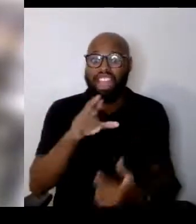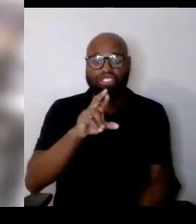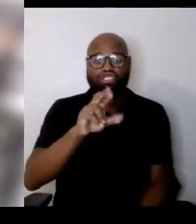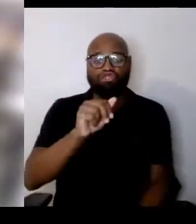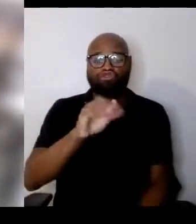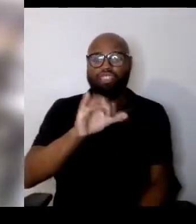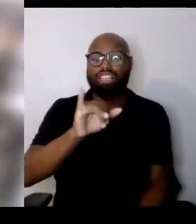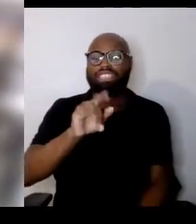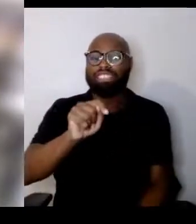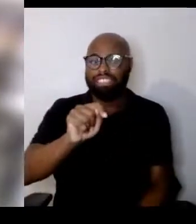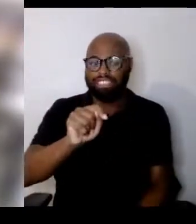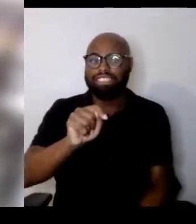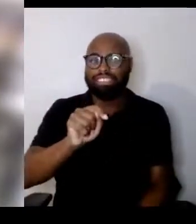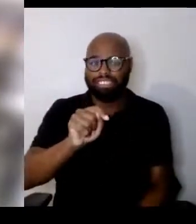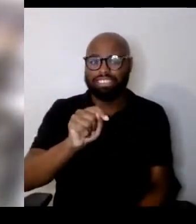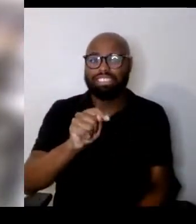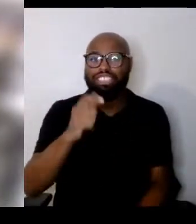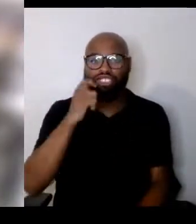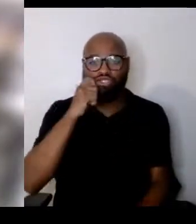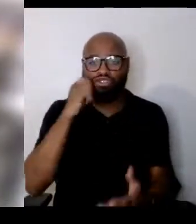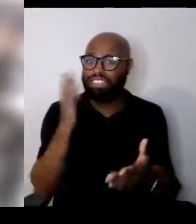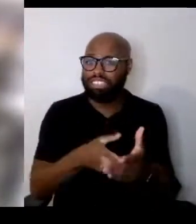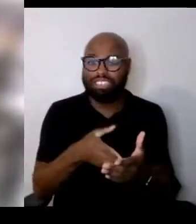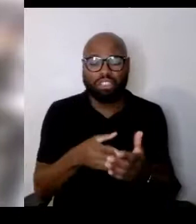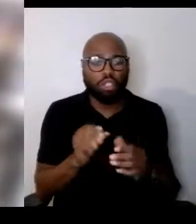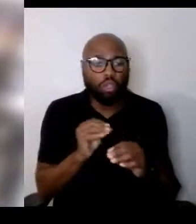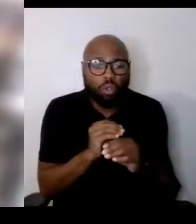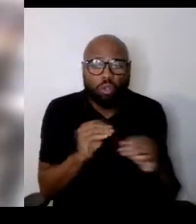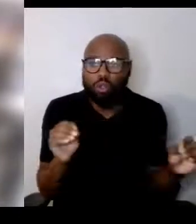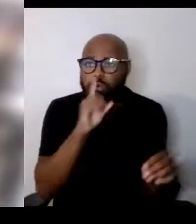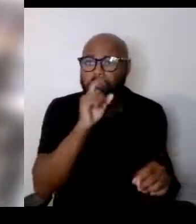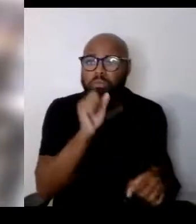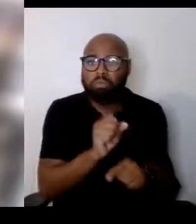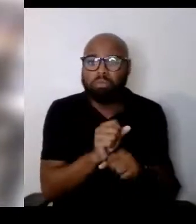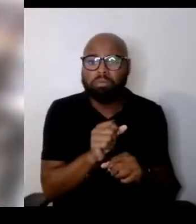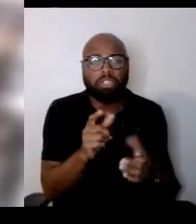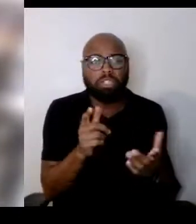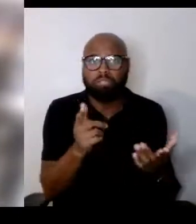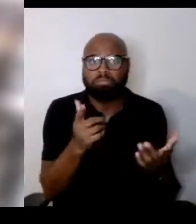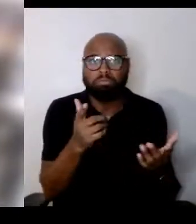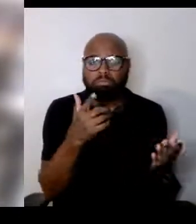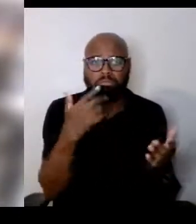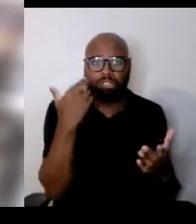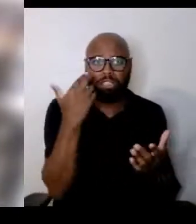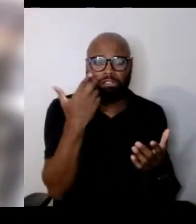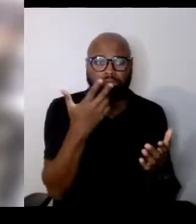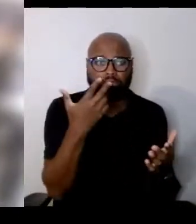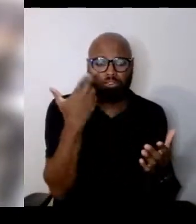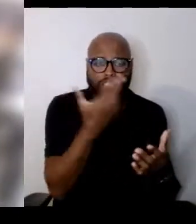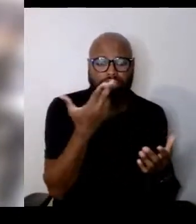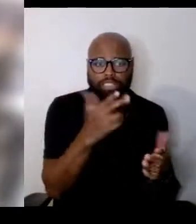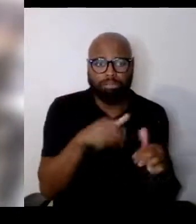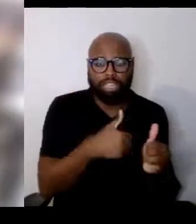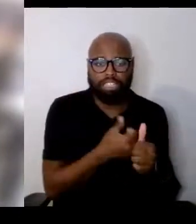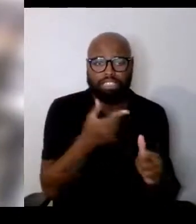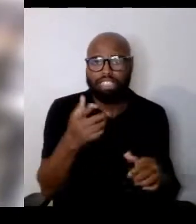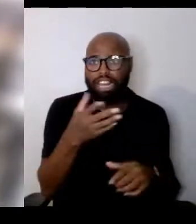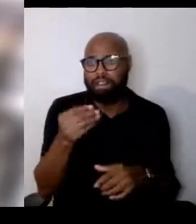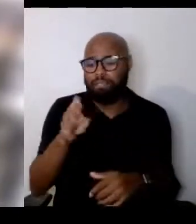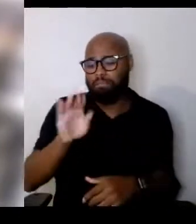it was racist. There was no real... It was biased, and we had to show that and thankfully and I'm very happy that myself,